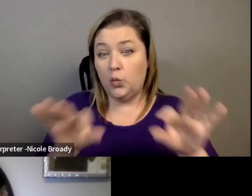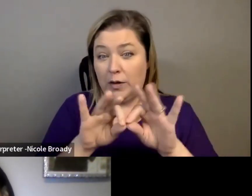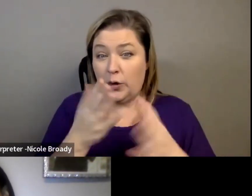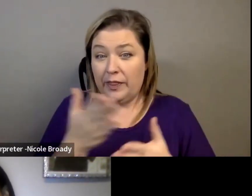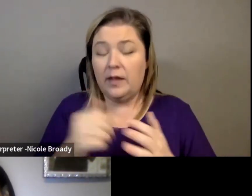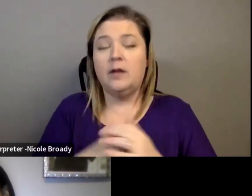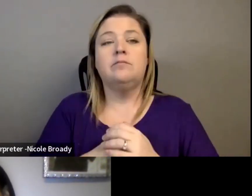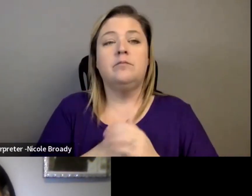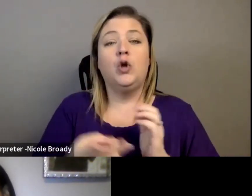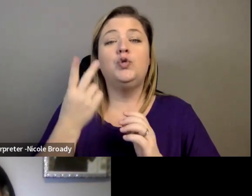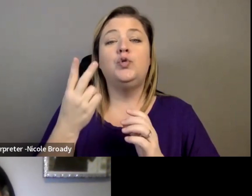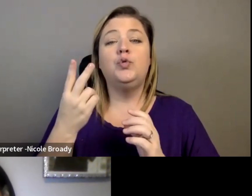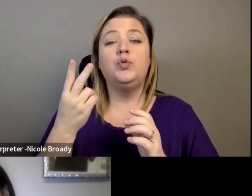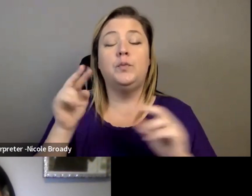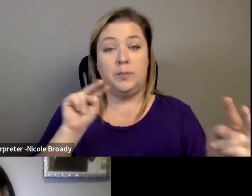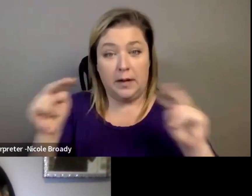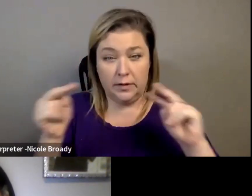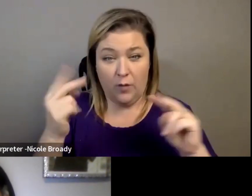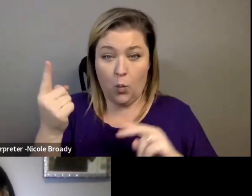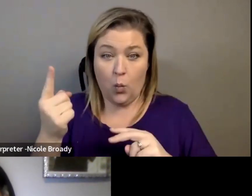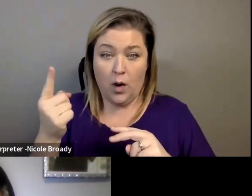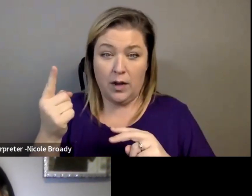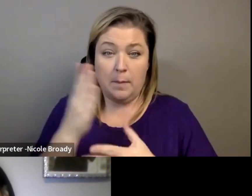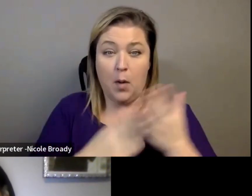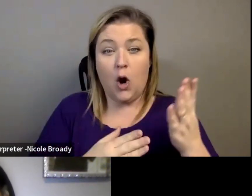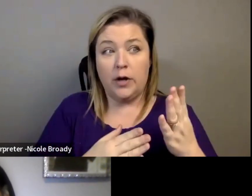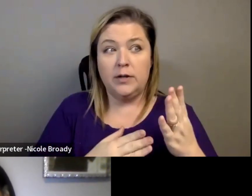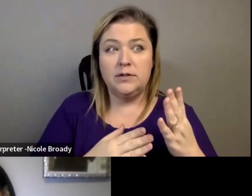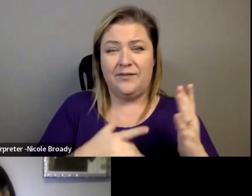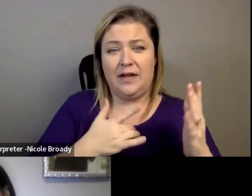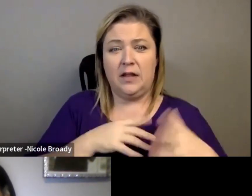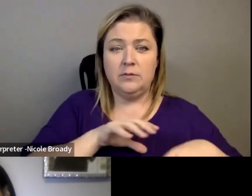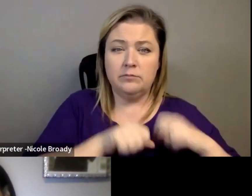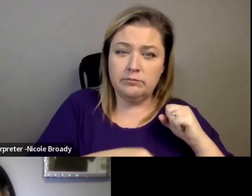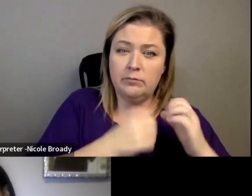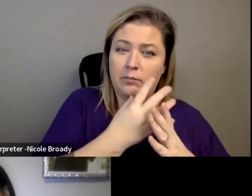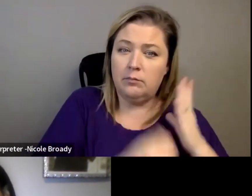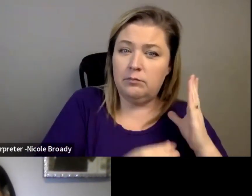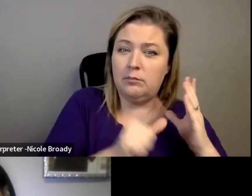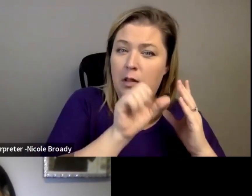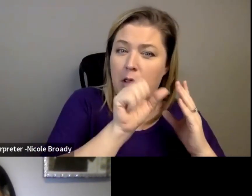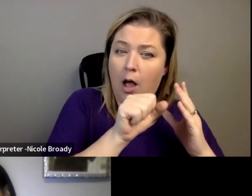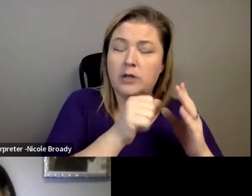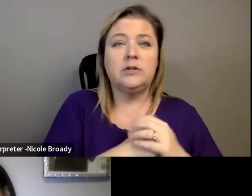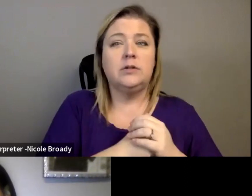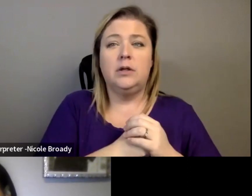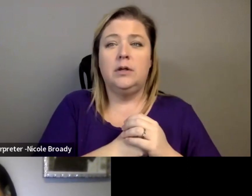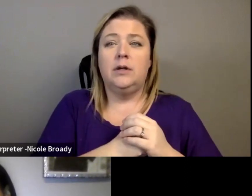sides, right. One part is the loss of the ability to maintain some of the relationships in the